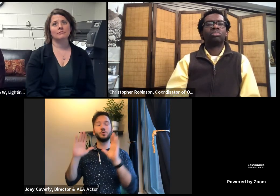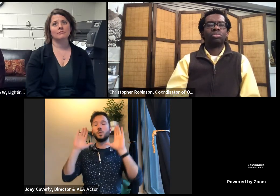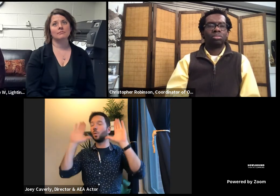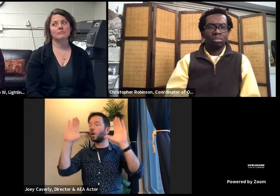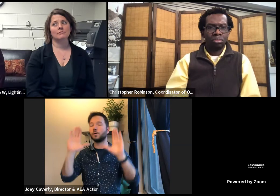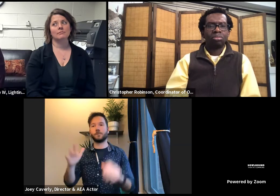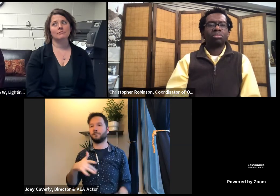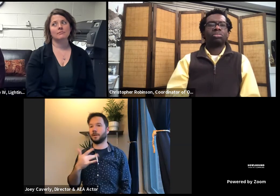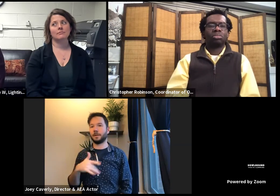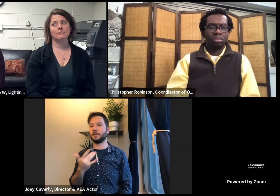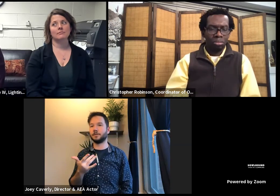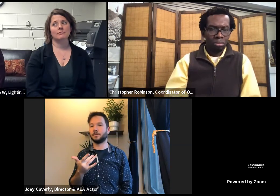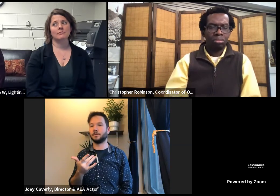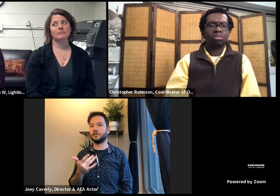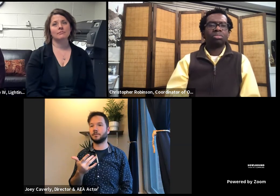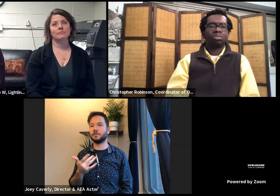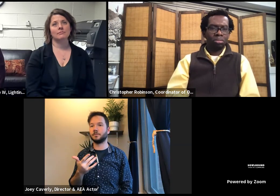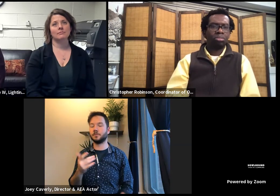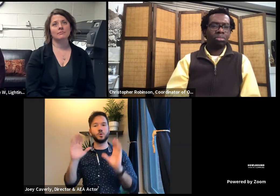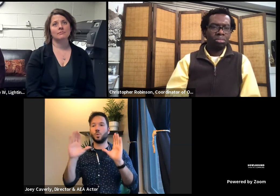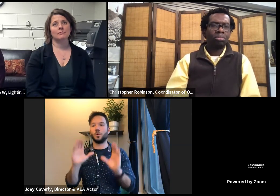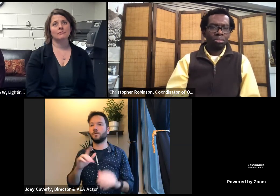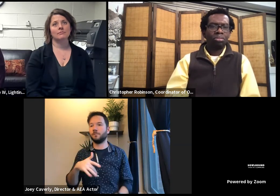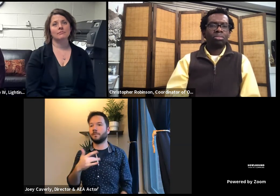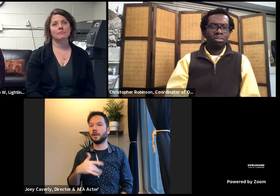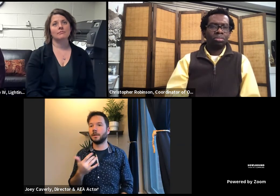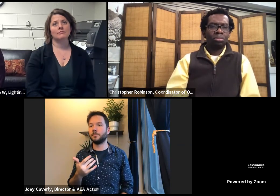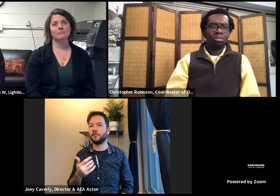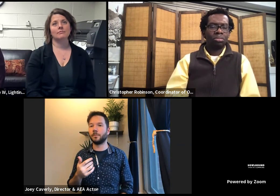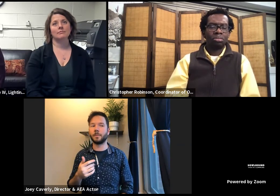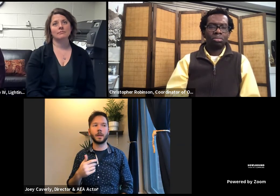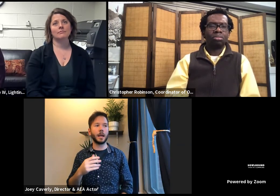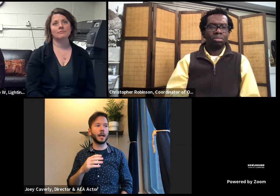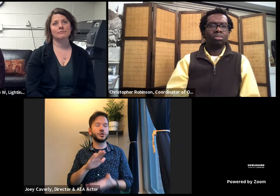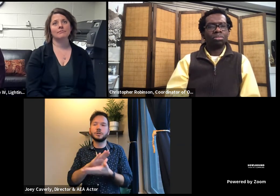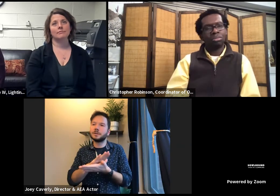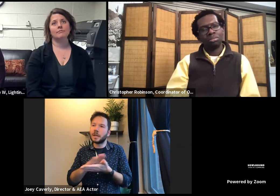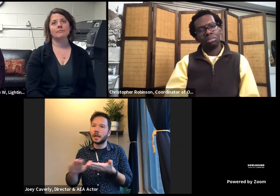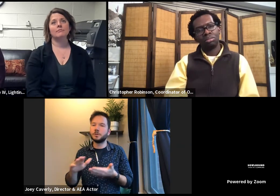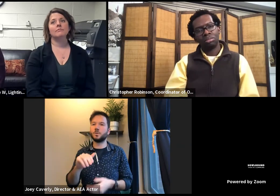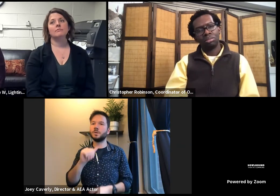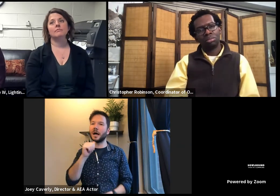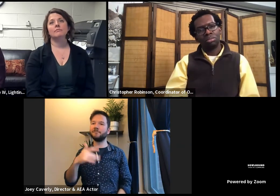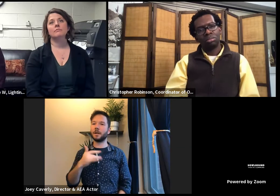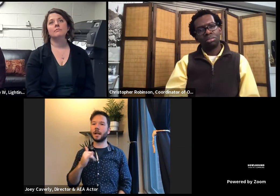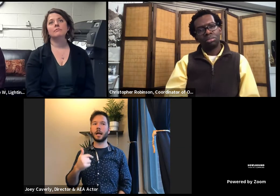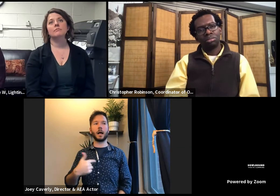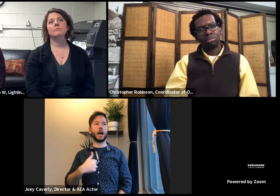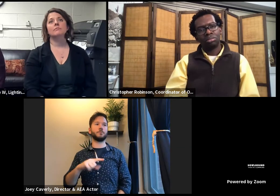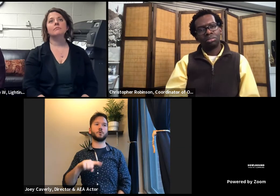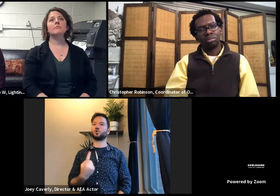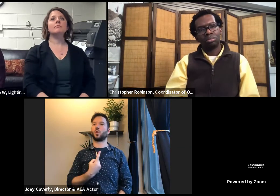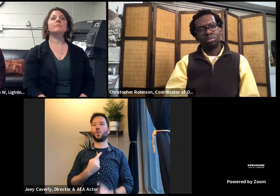with how do I make myself fit in with this structure, but rather everyone felt just naturally on a level playing surface,